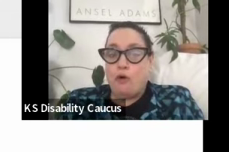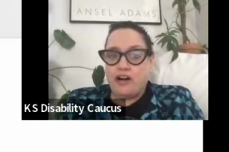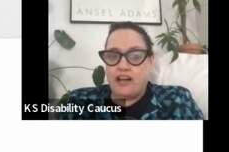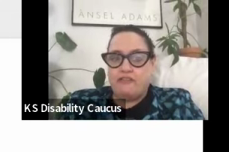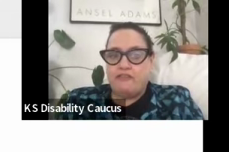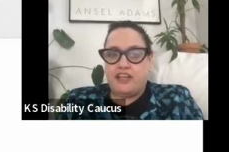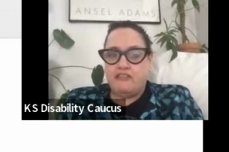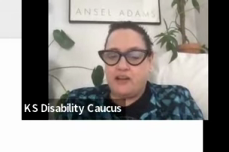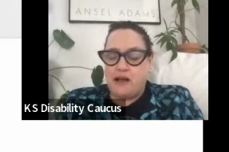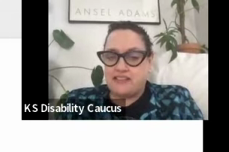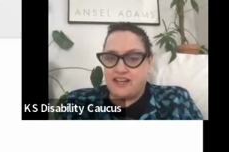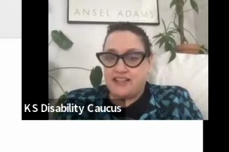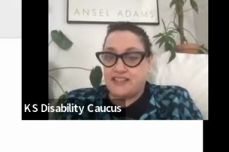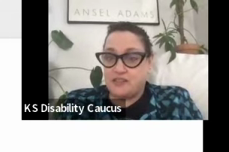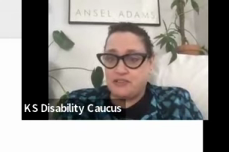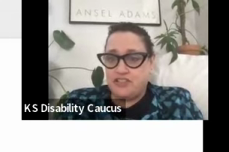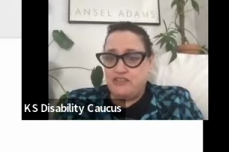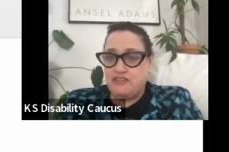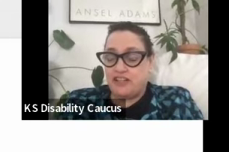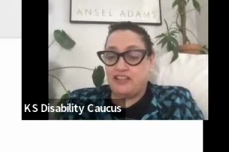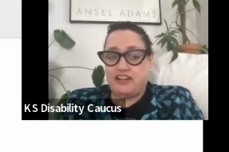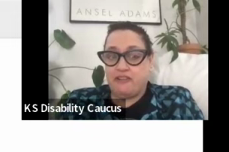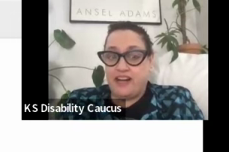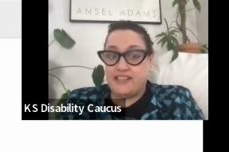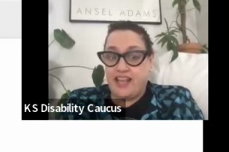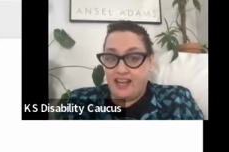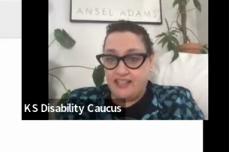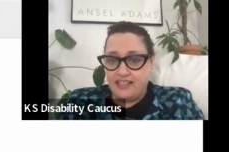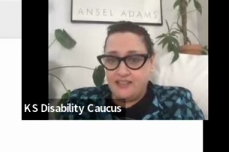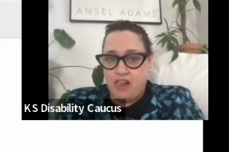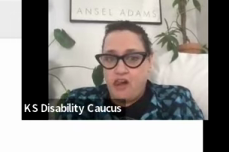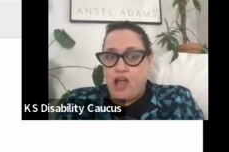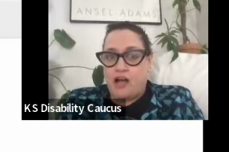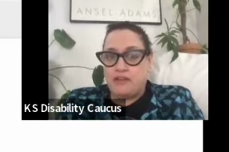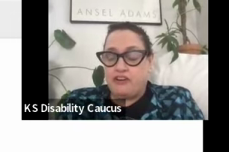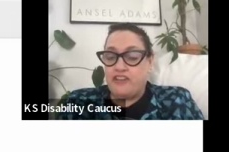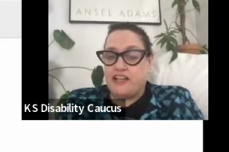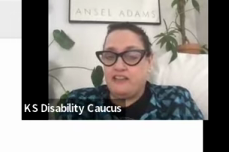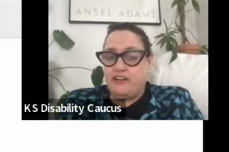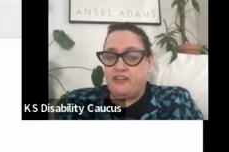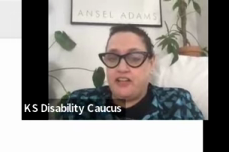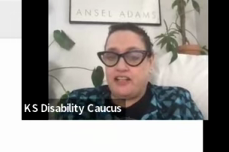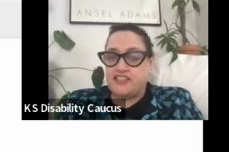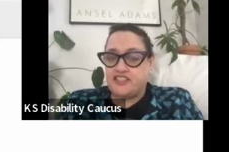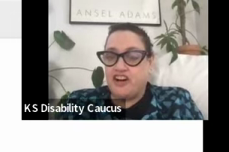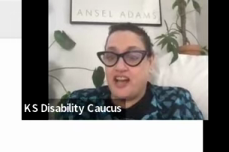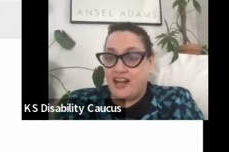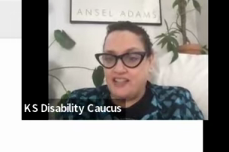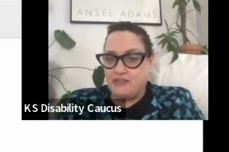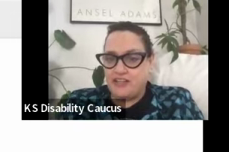I will voice those as they come in when appropriate.